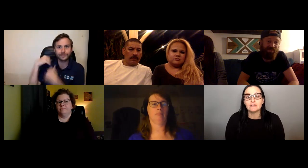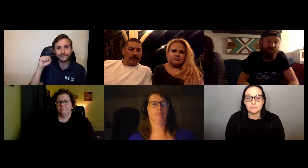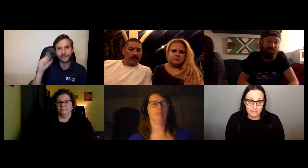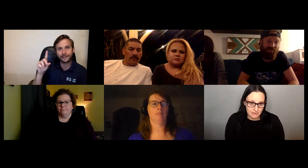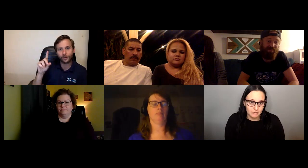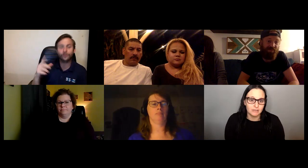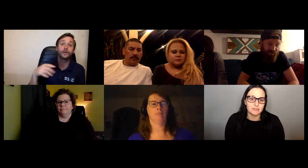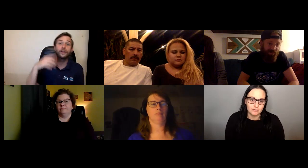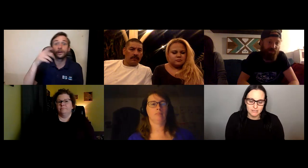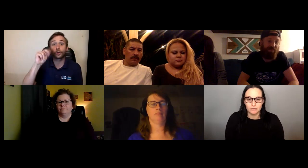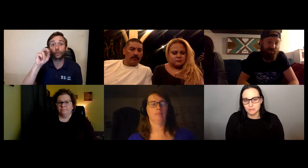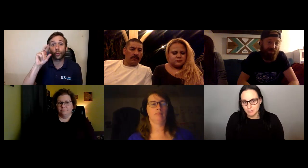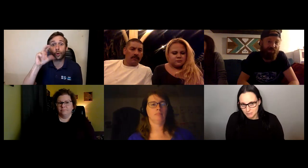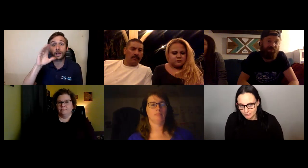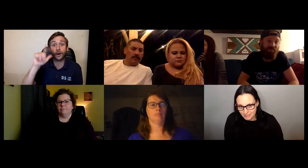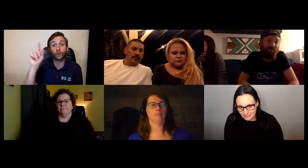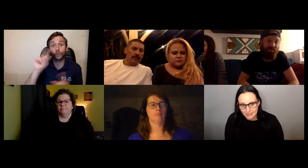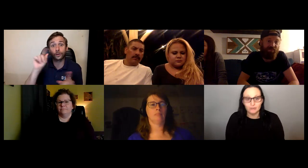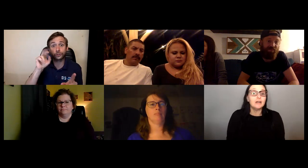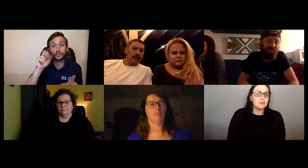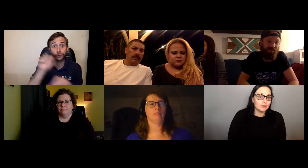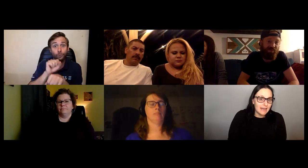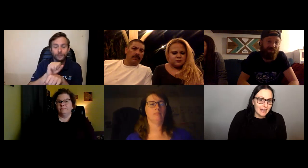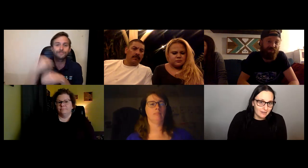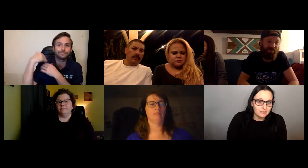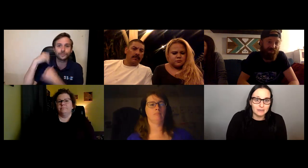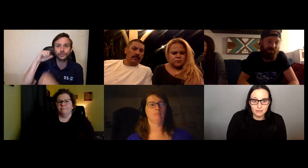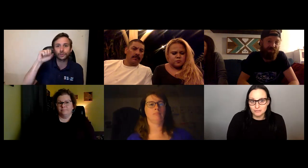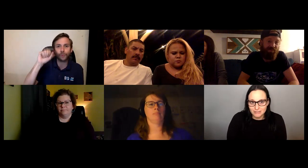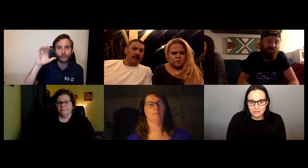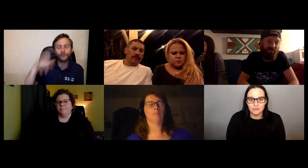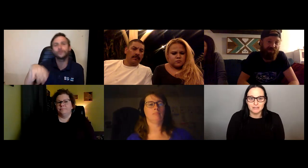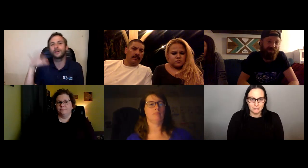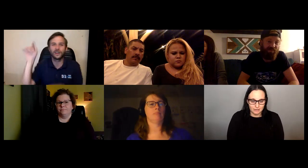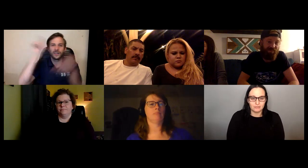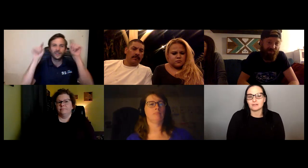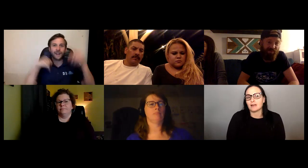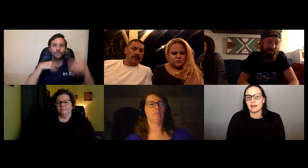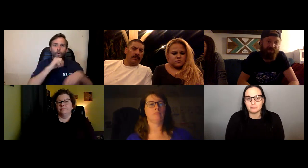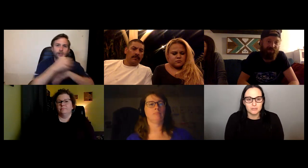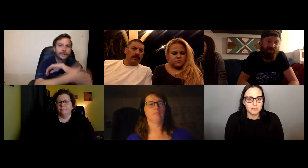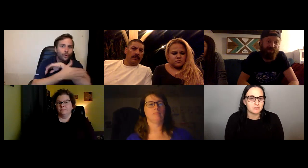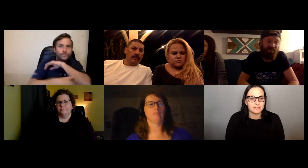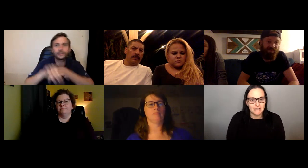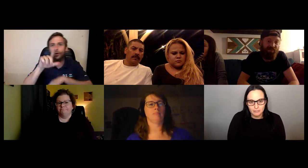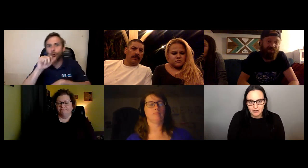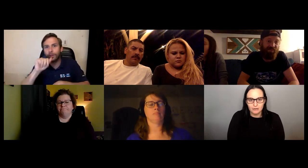like deaf community services we're responsible for san diego norcal like where teresa works they're um